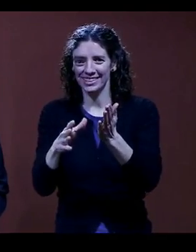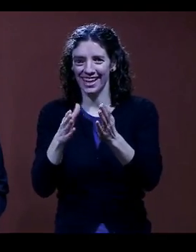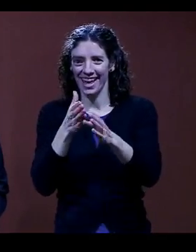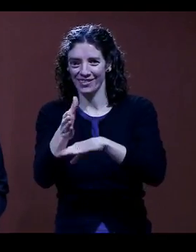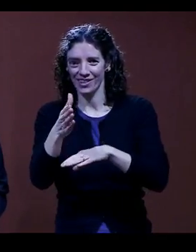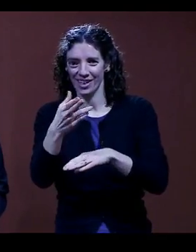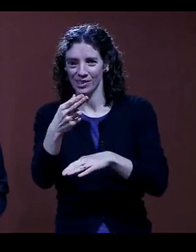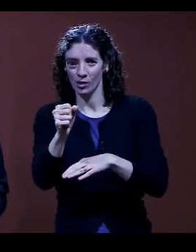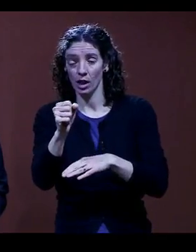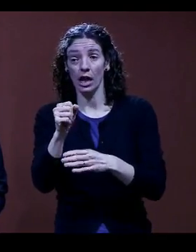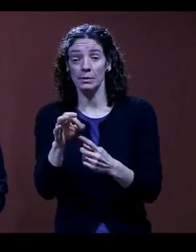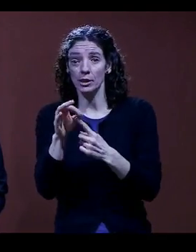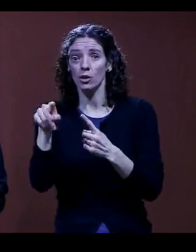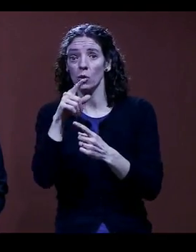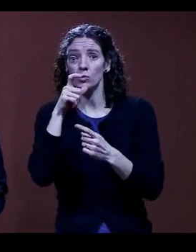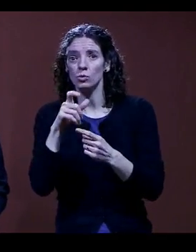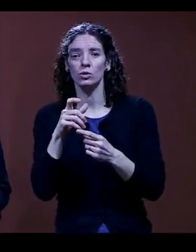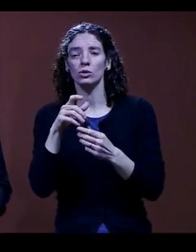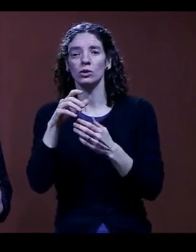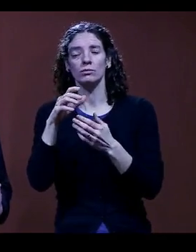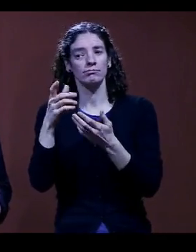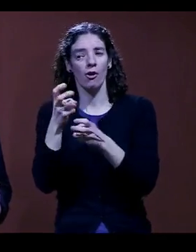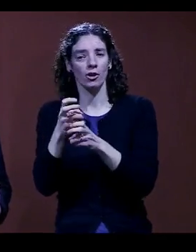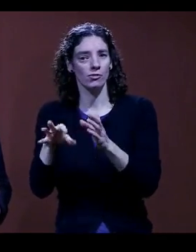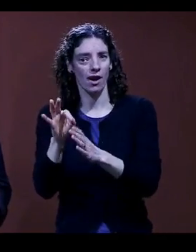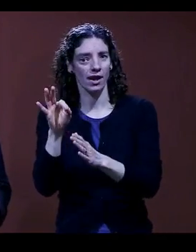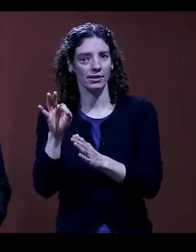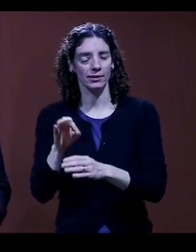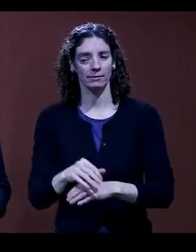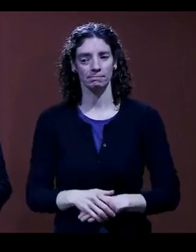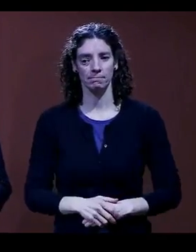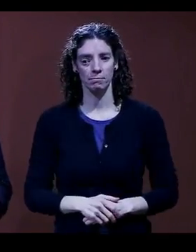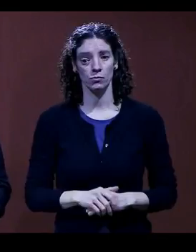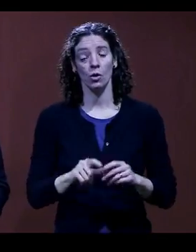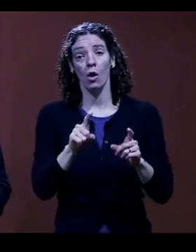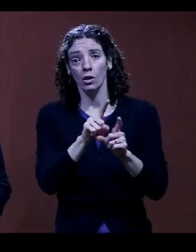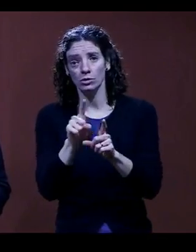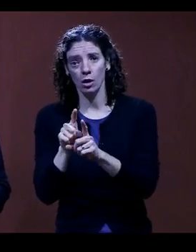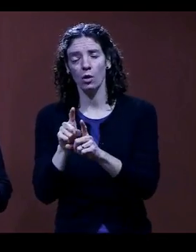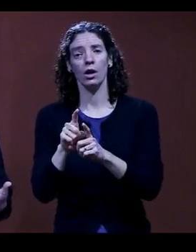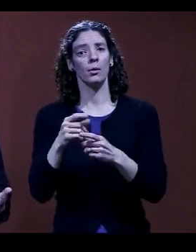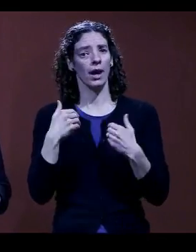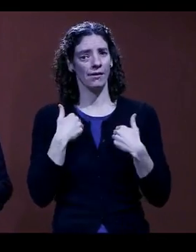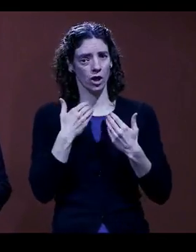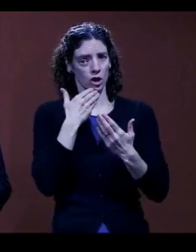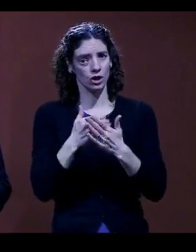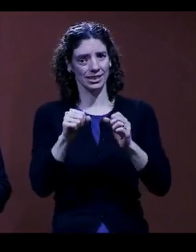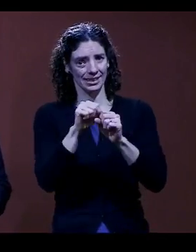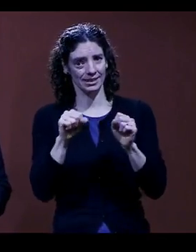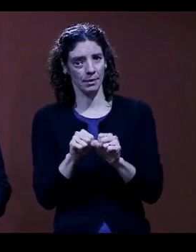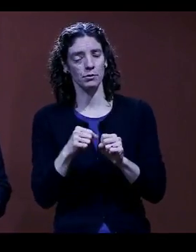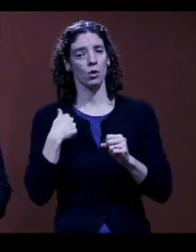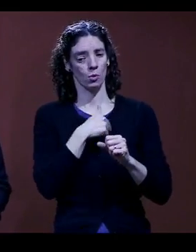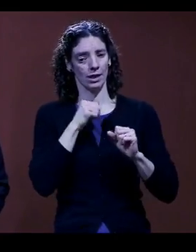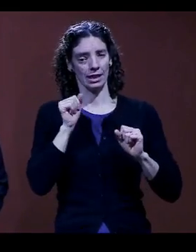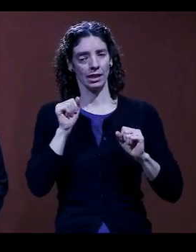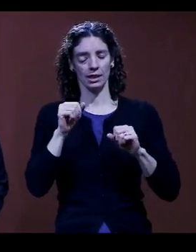Again, developing a system or procedure to disseminate the data for local use - Is that system in place so that you can have access to the data?